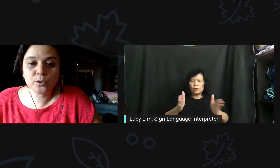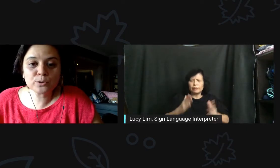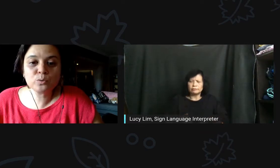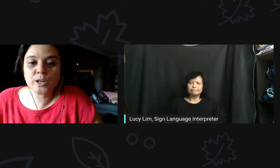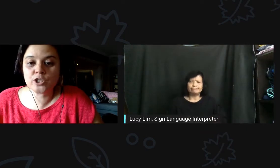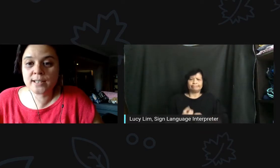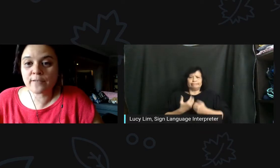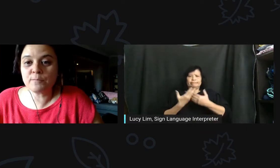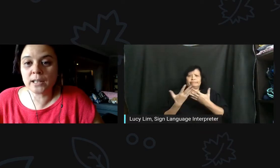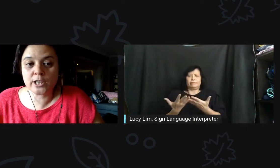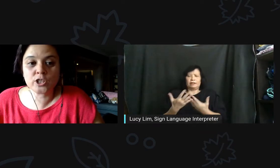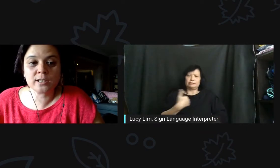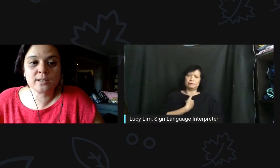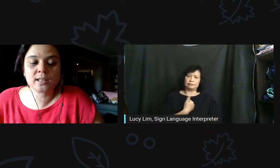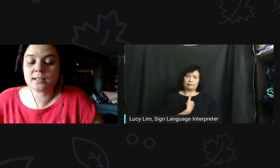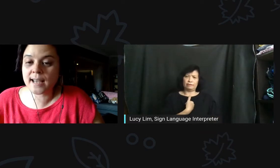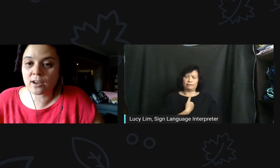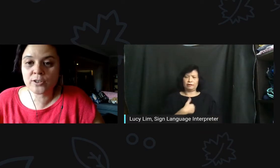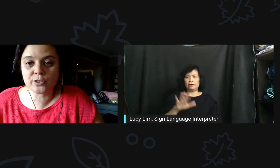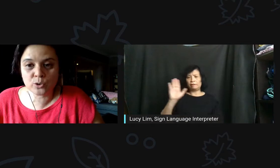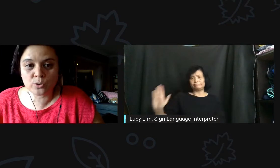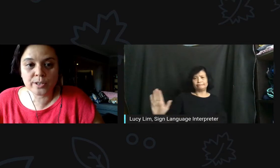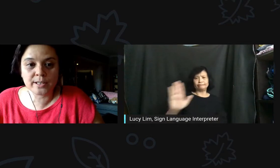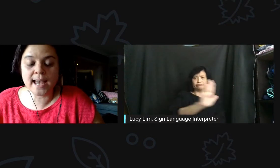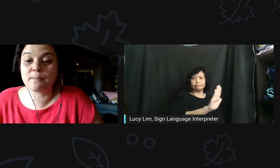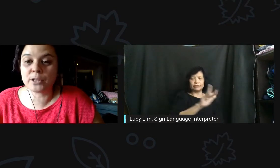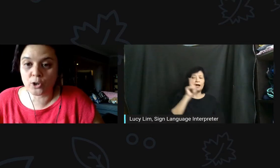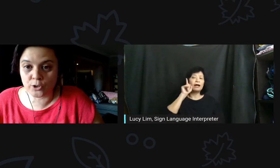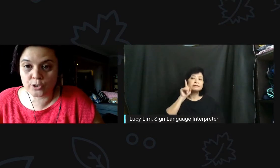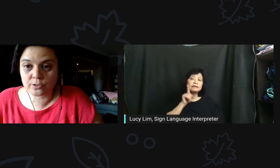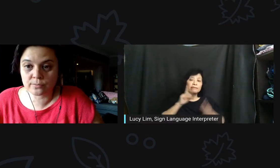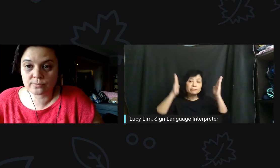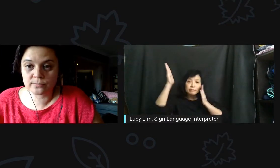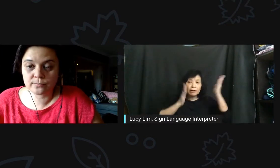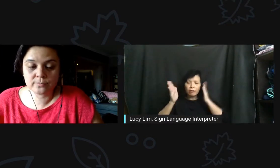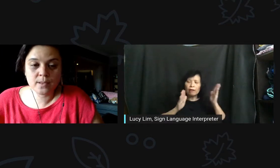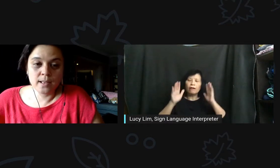through which Deaf Malaysian can tell their stories and be heard.